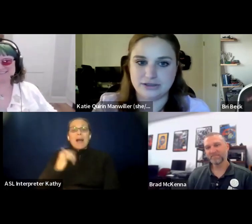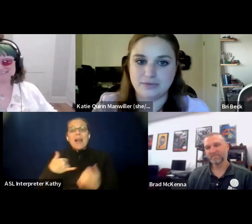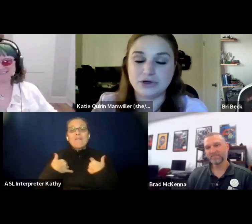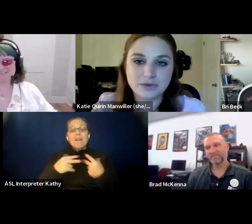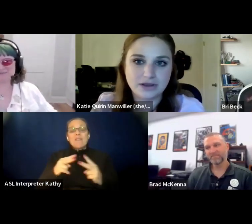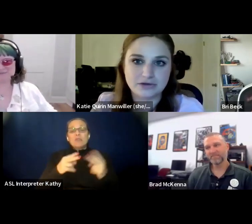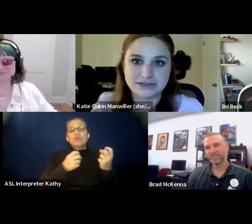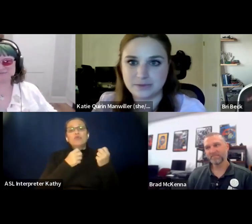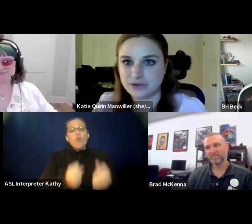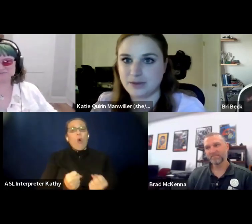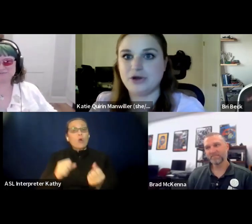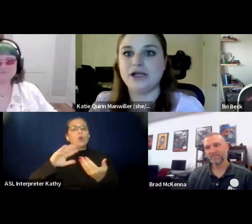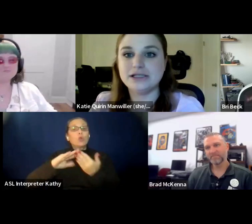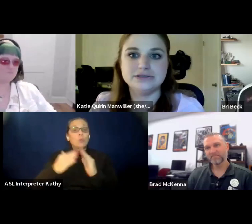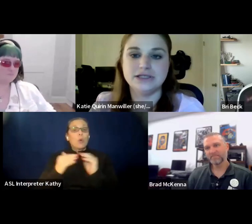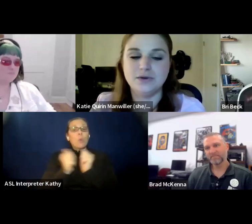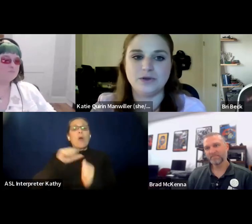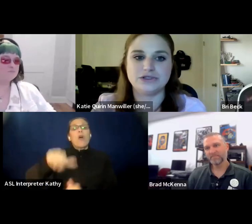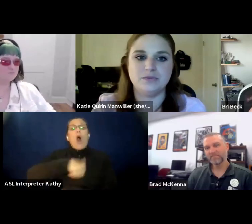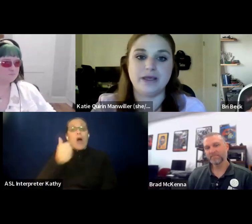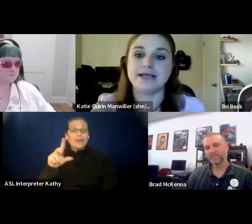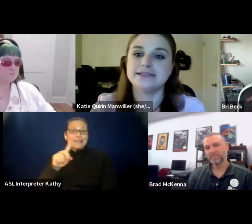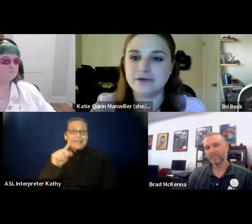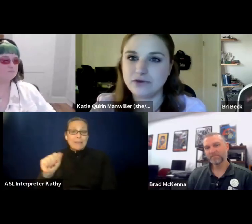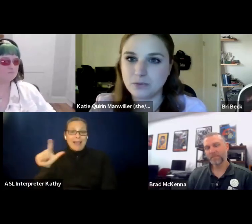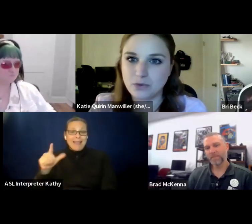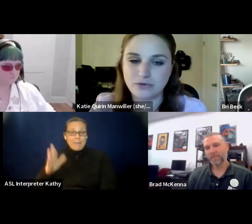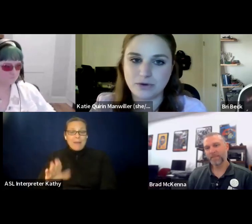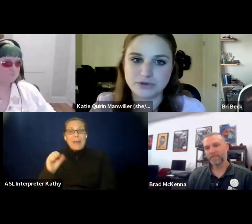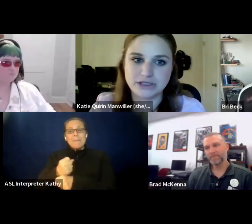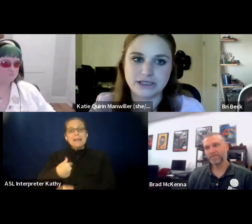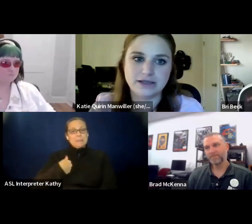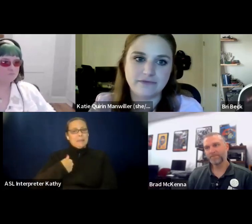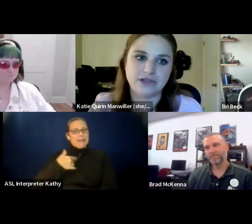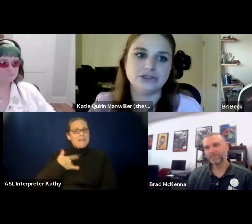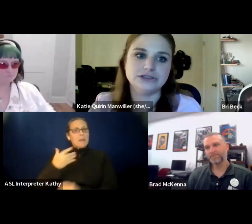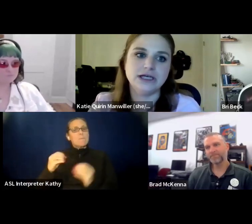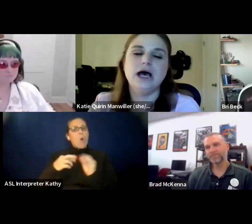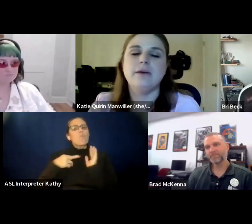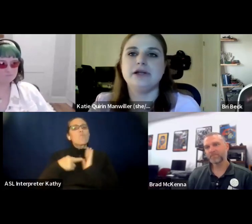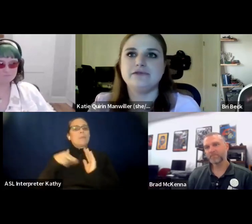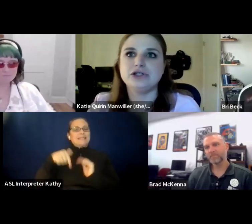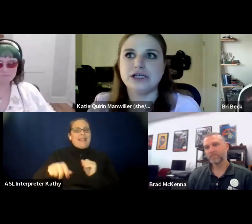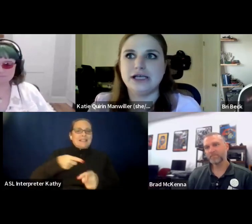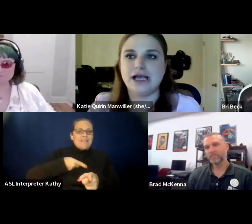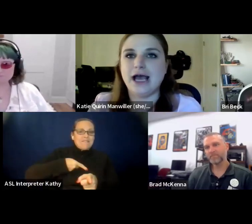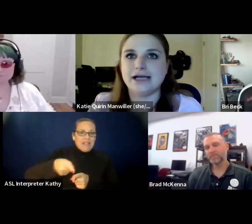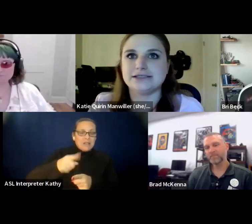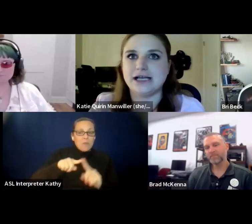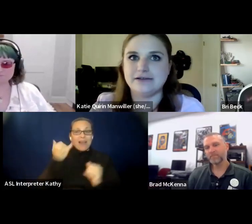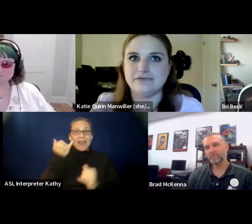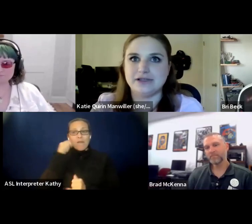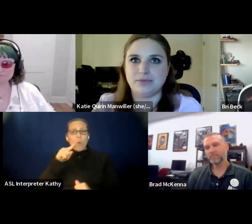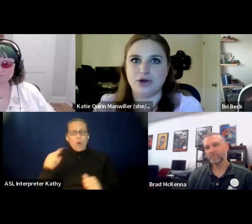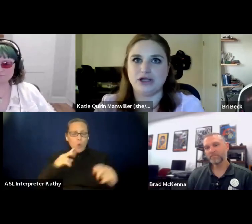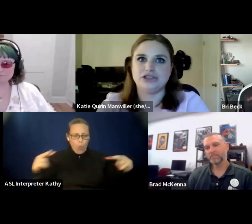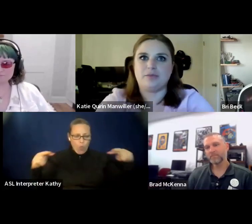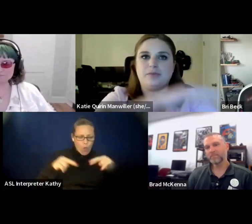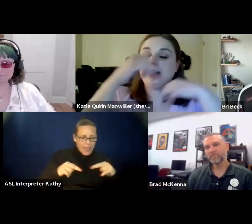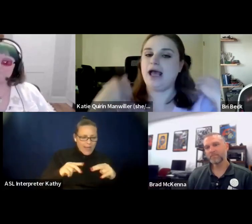though I'm rid loud about disability. In terms of disability, I'm lucky to have a strong community with other disabled librarians which makes me feel